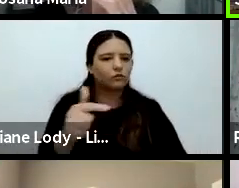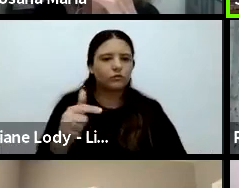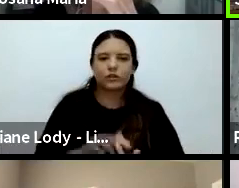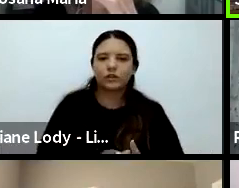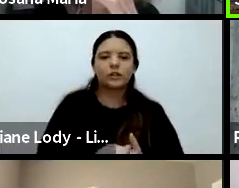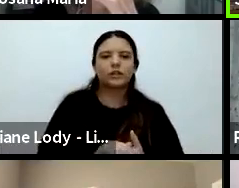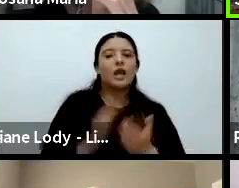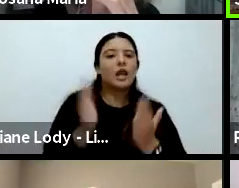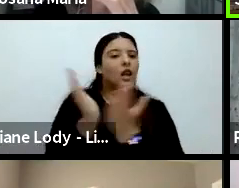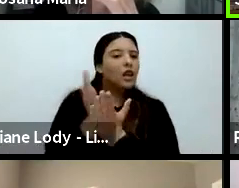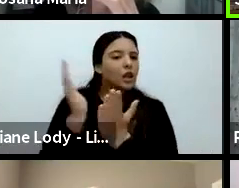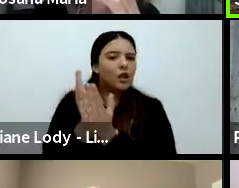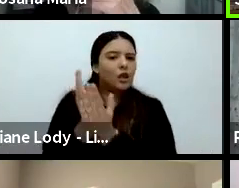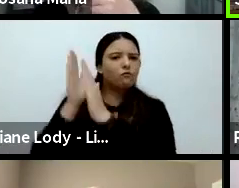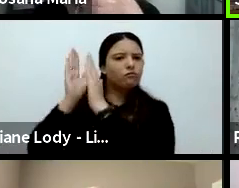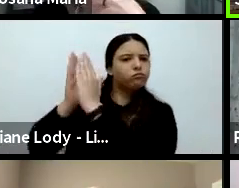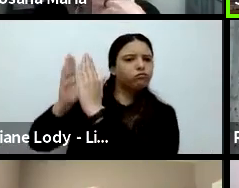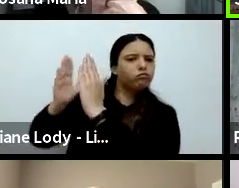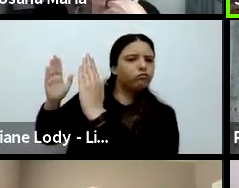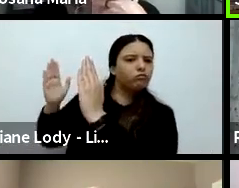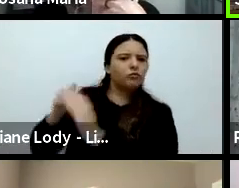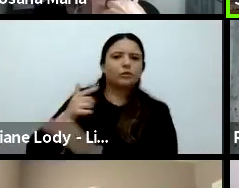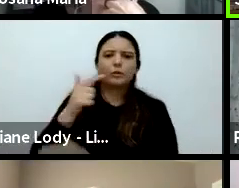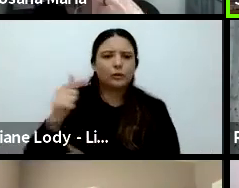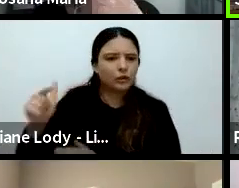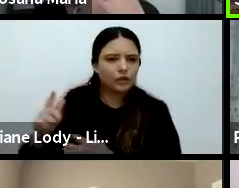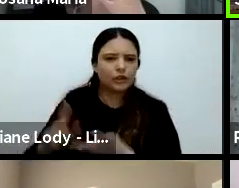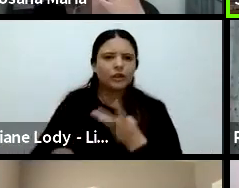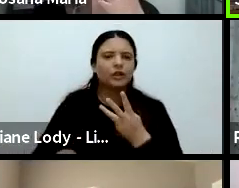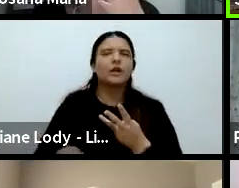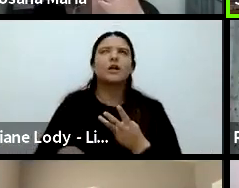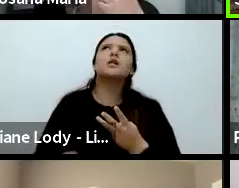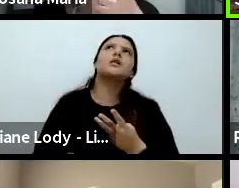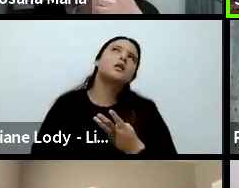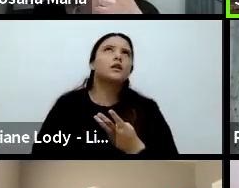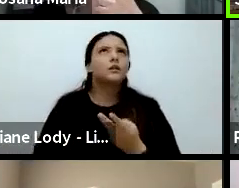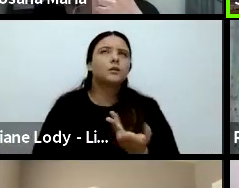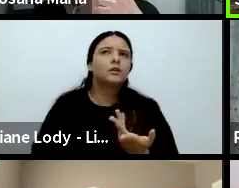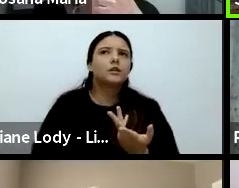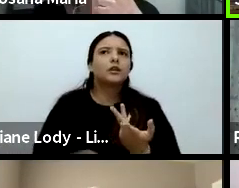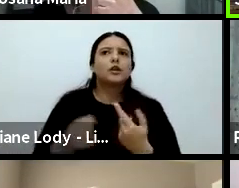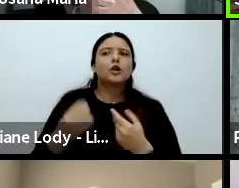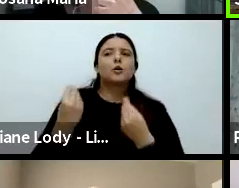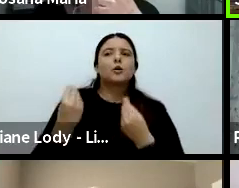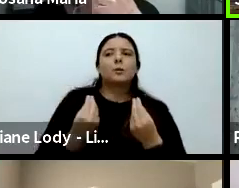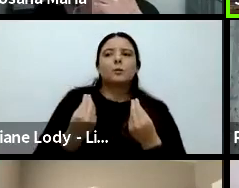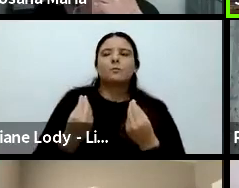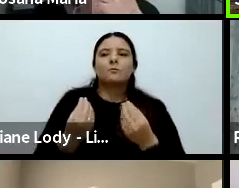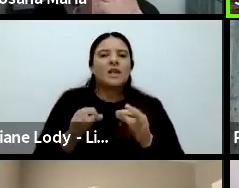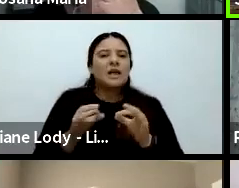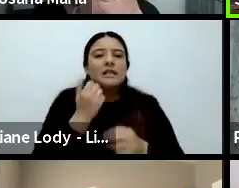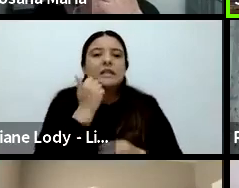wasn't a library so everything was done through. gh oral language, so oral language. So quite primitive it So quite primitive if if